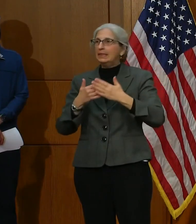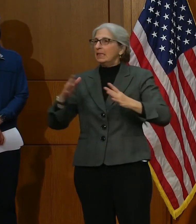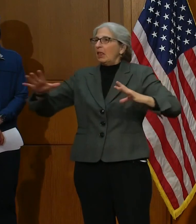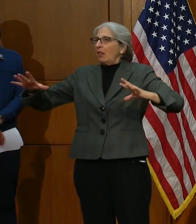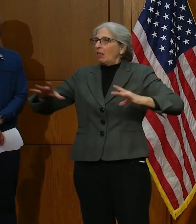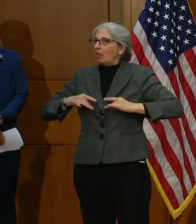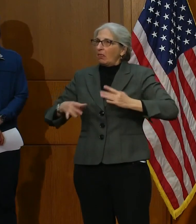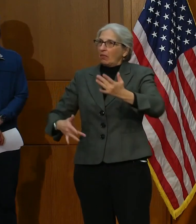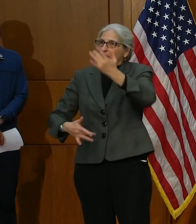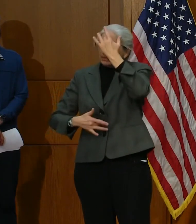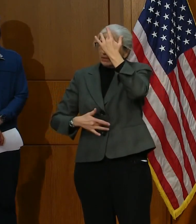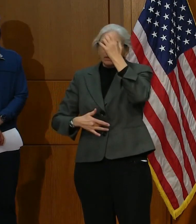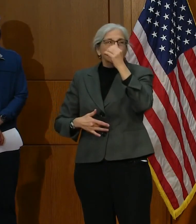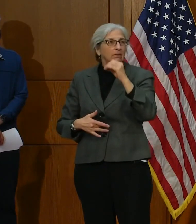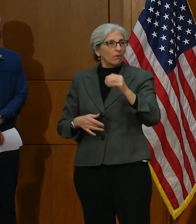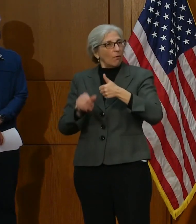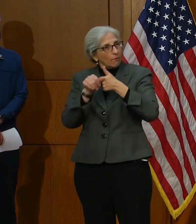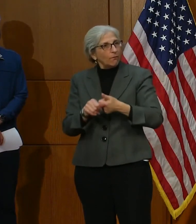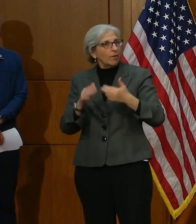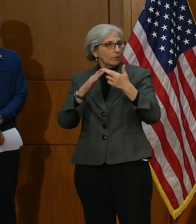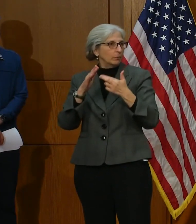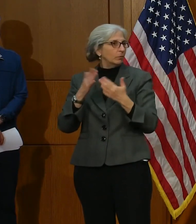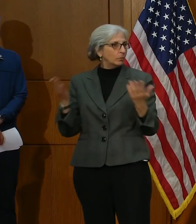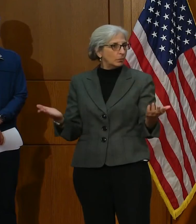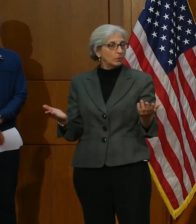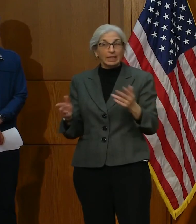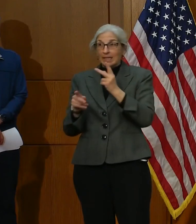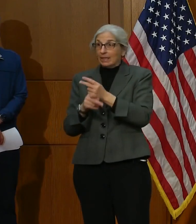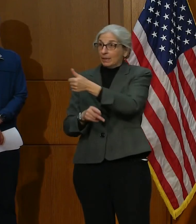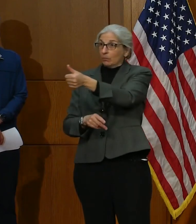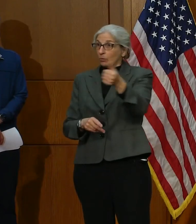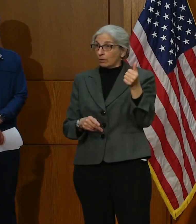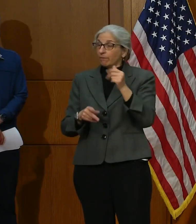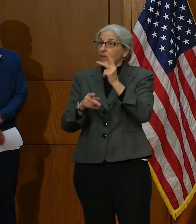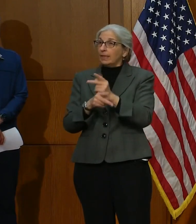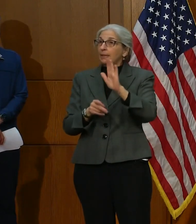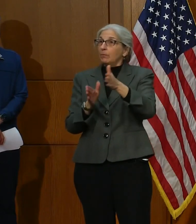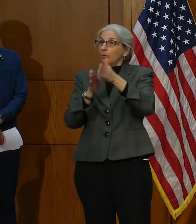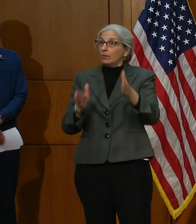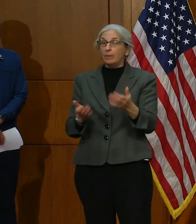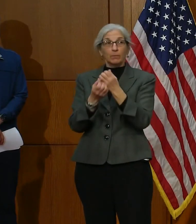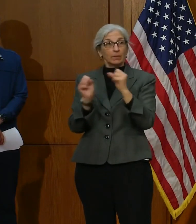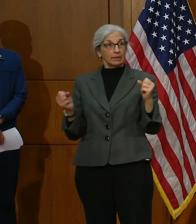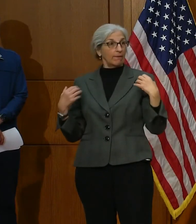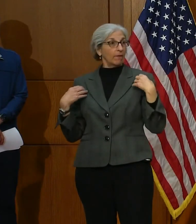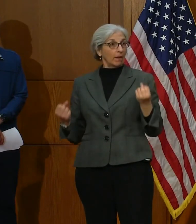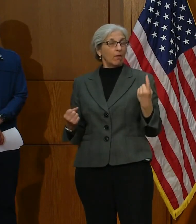WILDFIRE, IT IS VERY, VERY CONTAGIOUS. SO FOLLOW THOSE